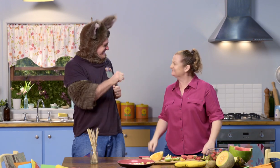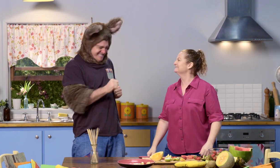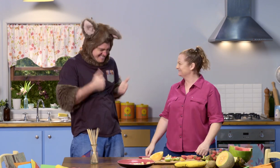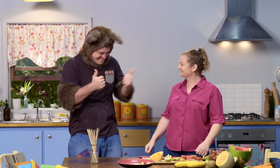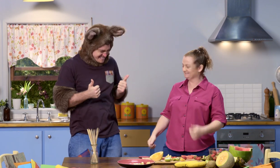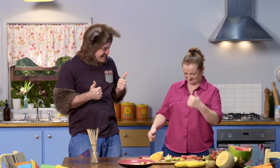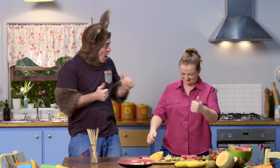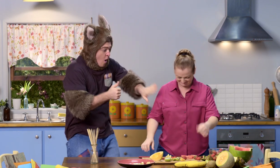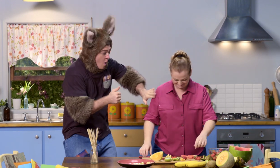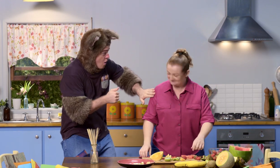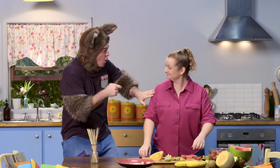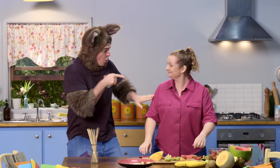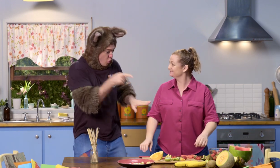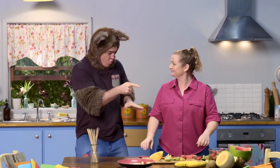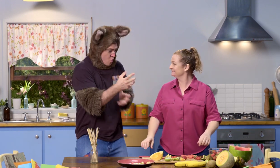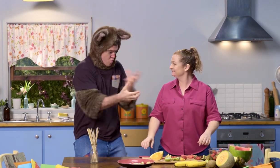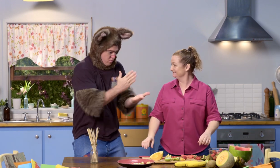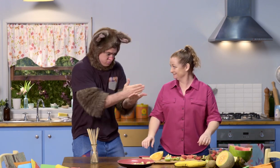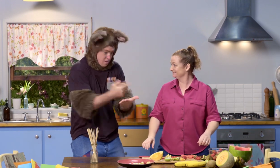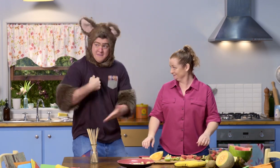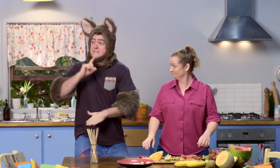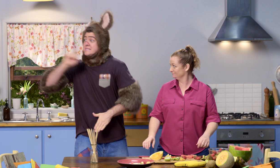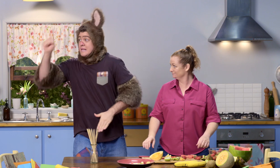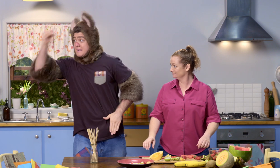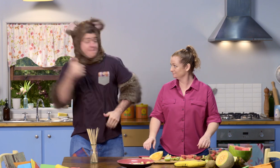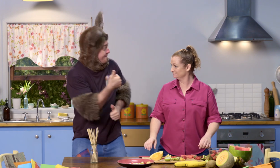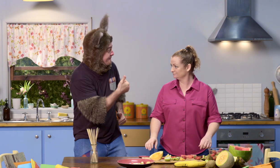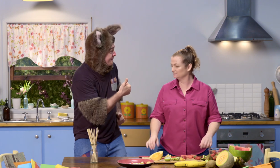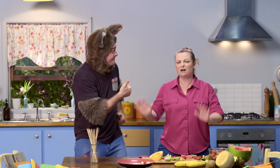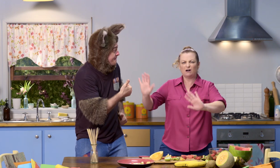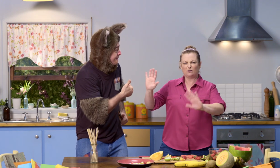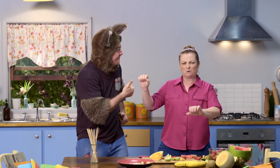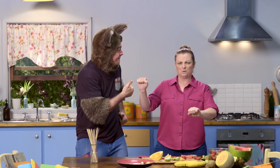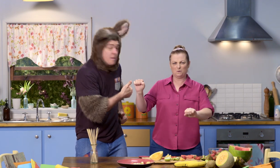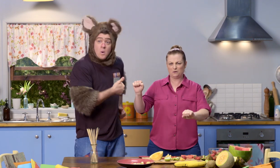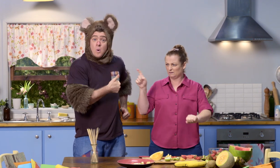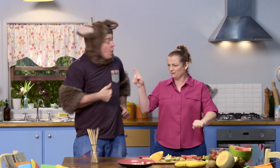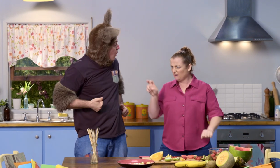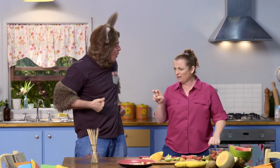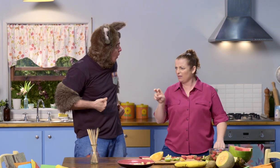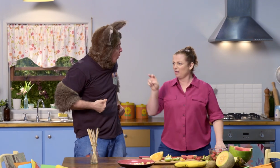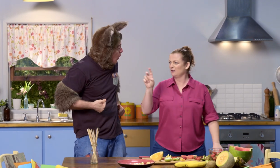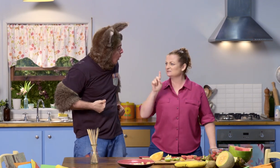Yes! Yes, I am. Sally, you keep preparing the food and I'm going to go tell Skip, OK? Oh, no! Hang on, Possum.